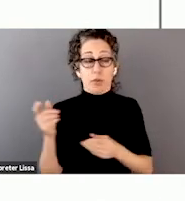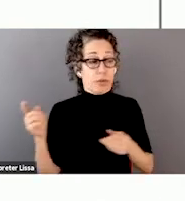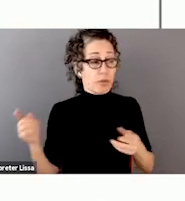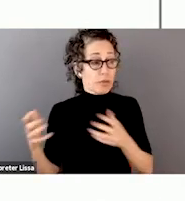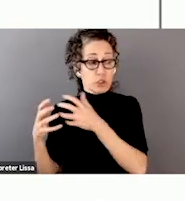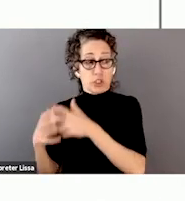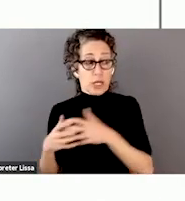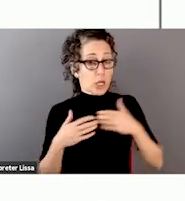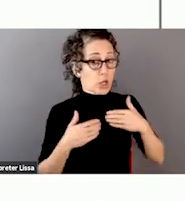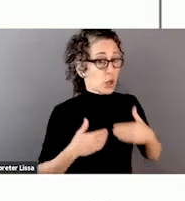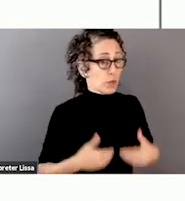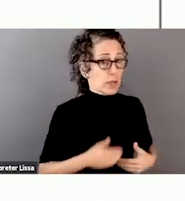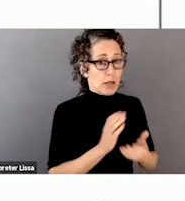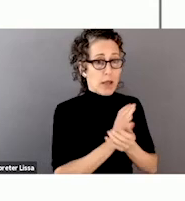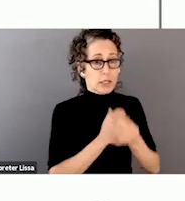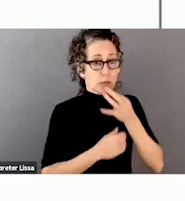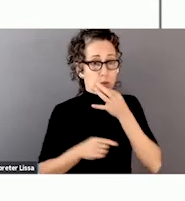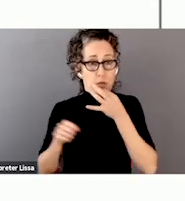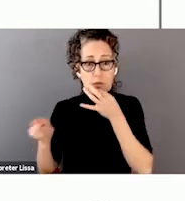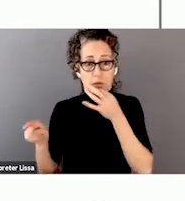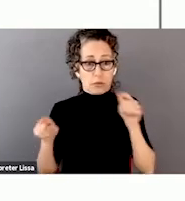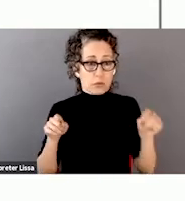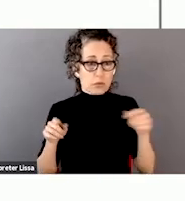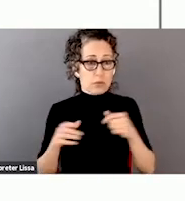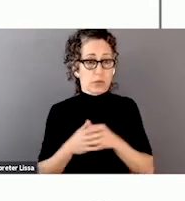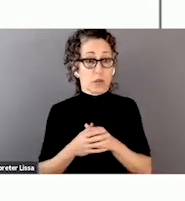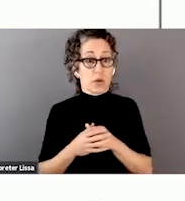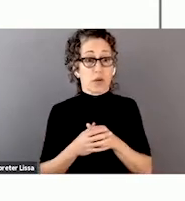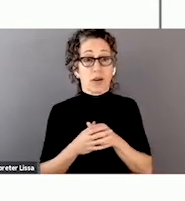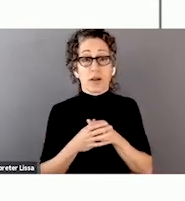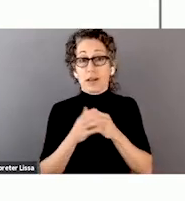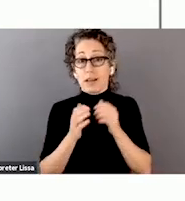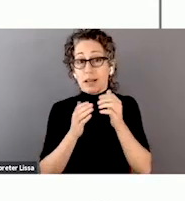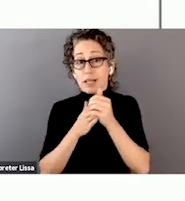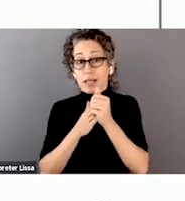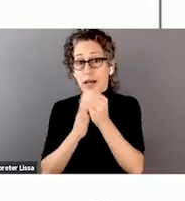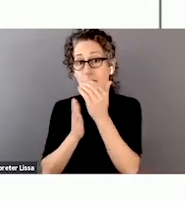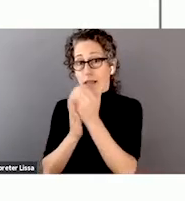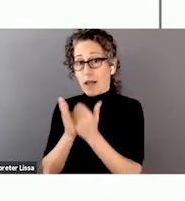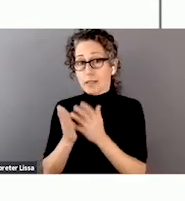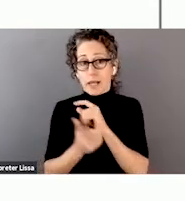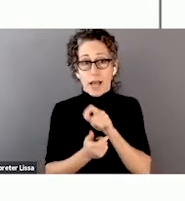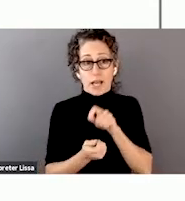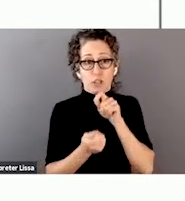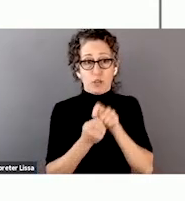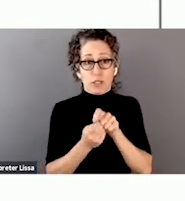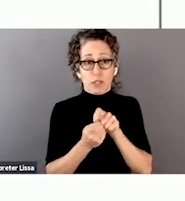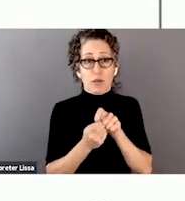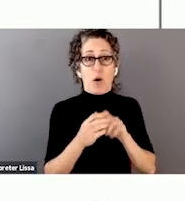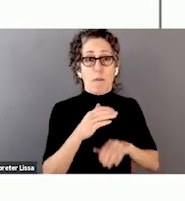where preference to human guidelines and accuracy are maximized simultaneously.